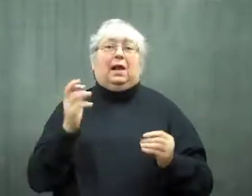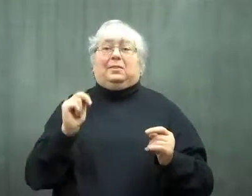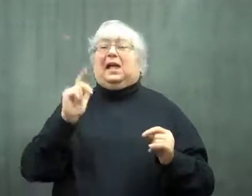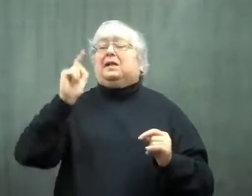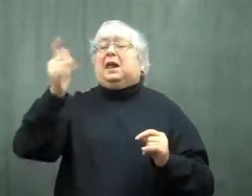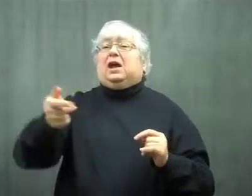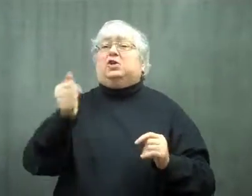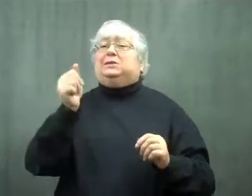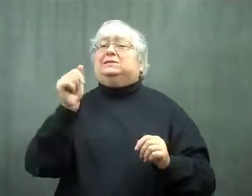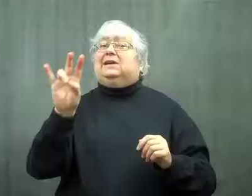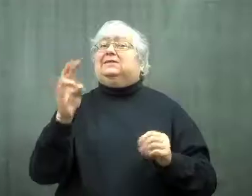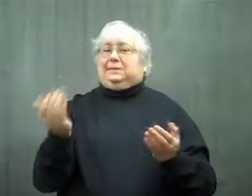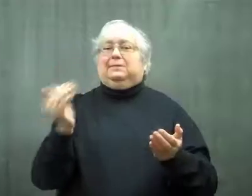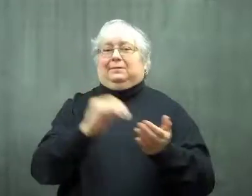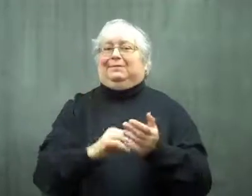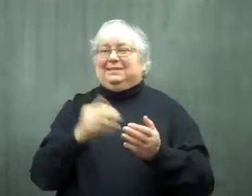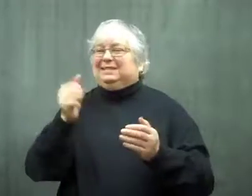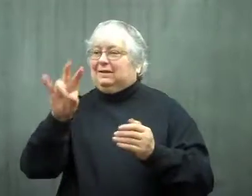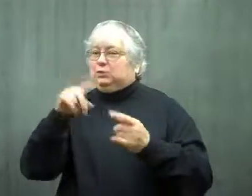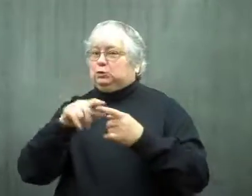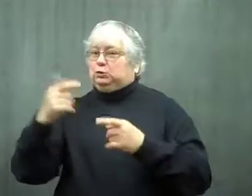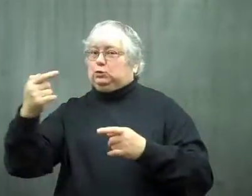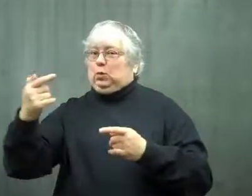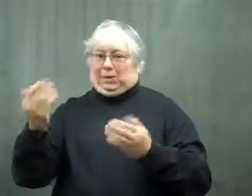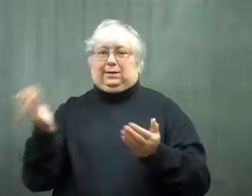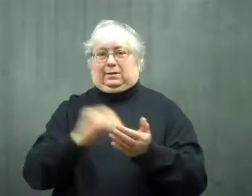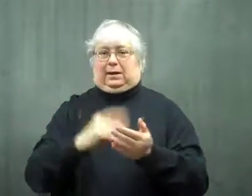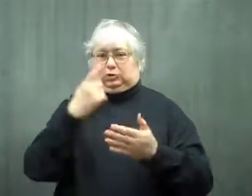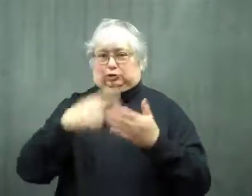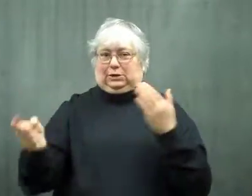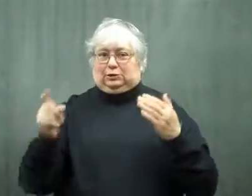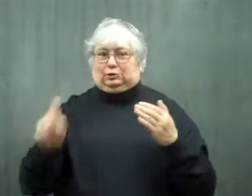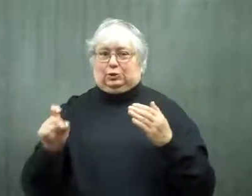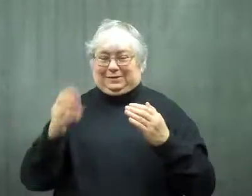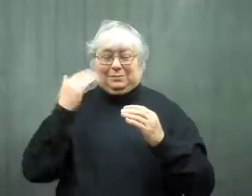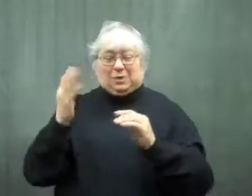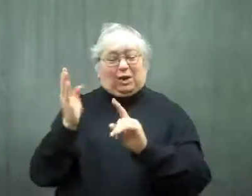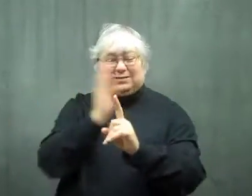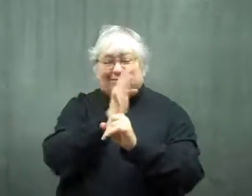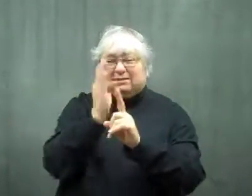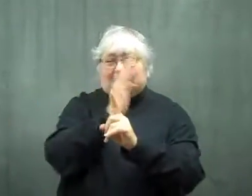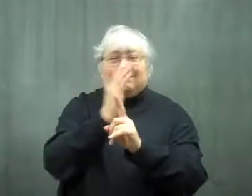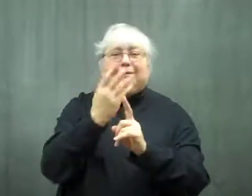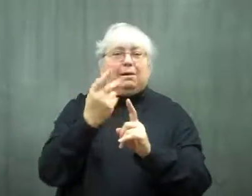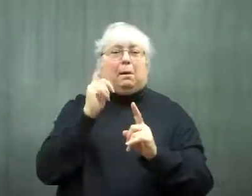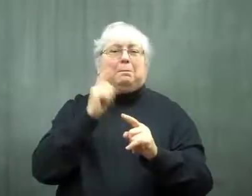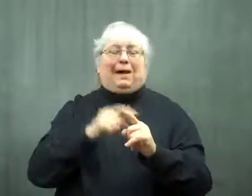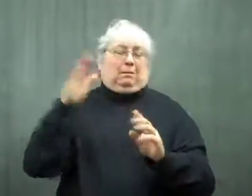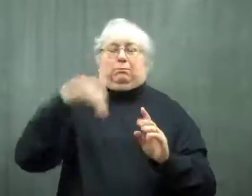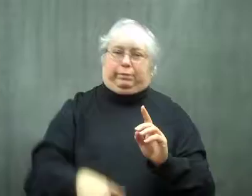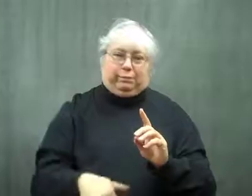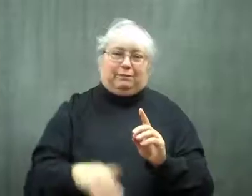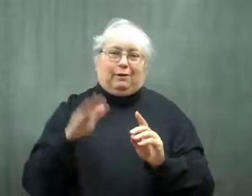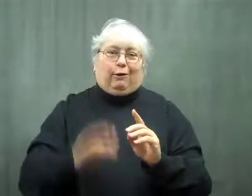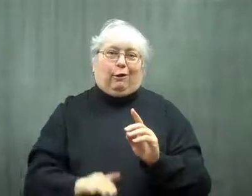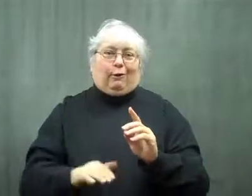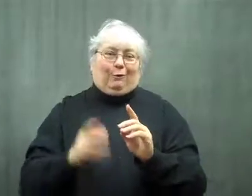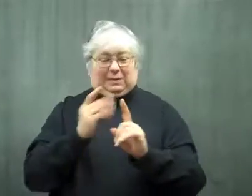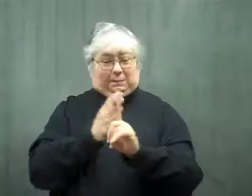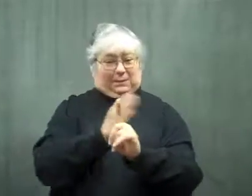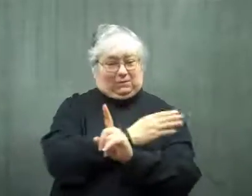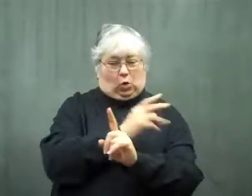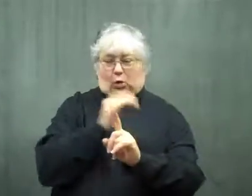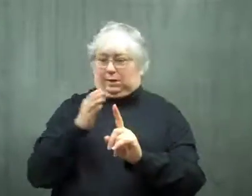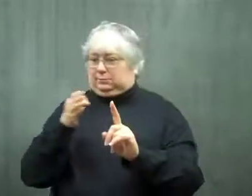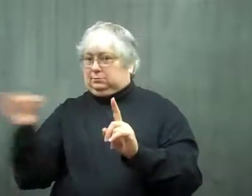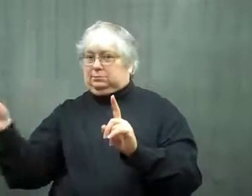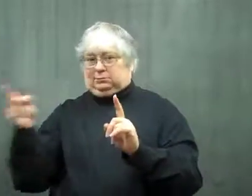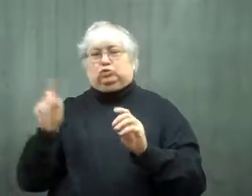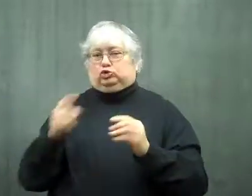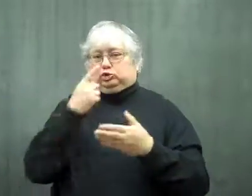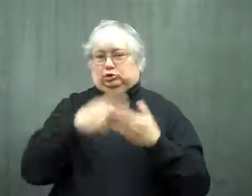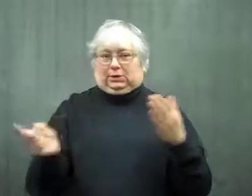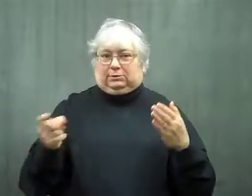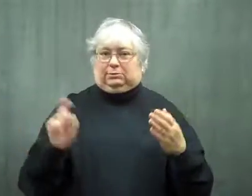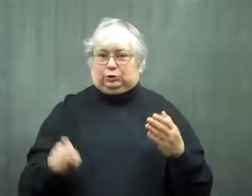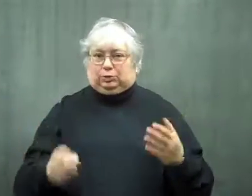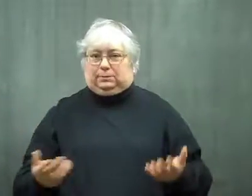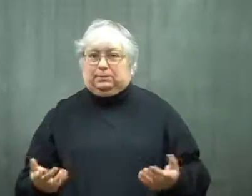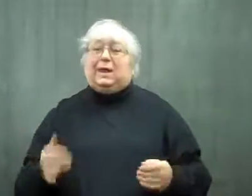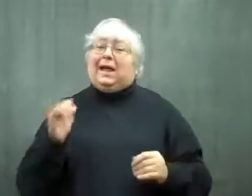then again from 17 to 21.